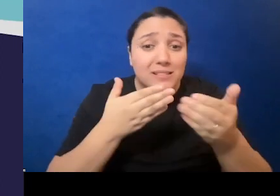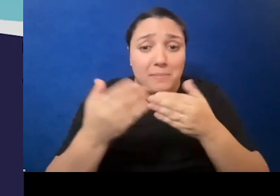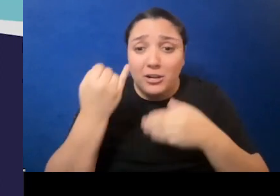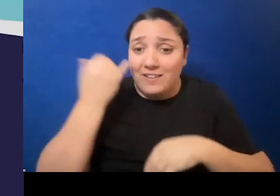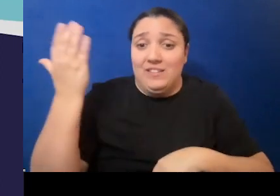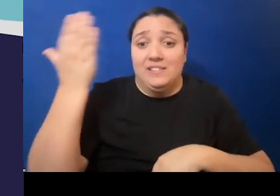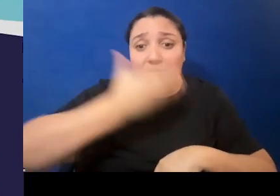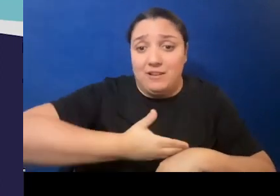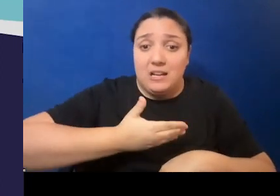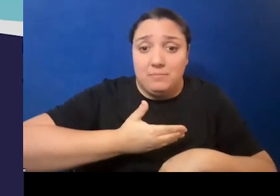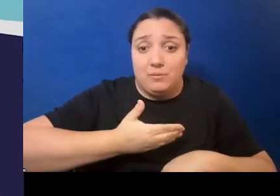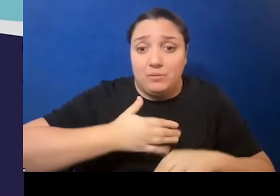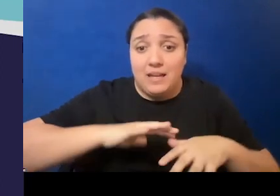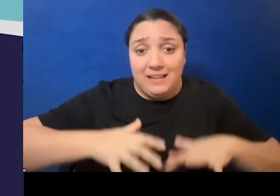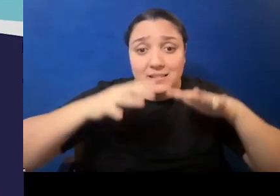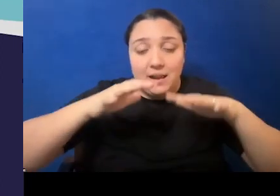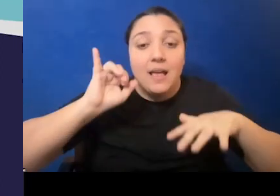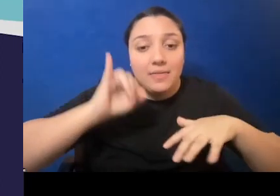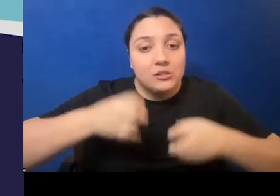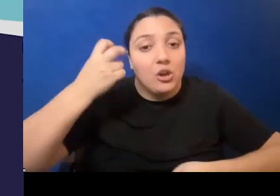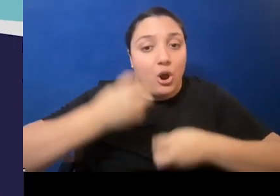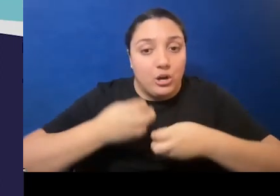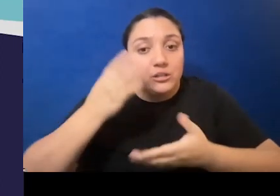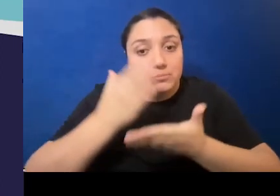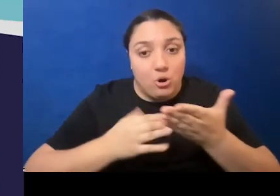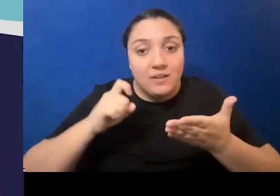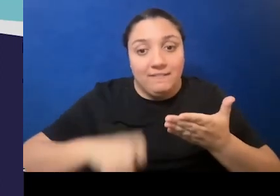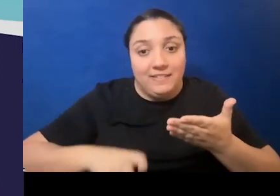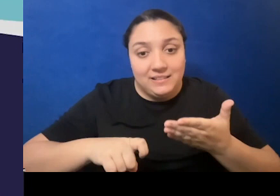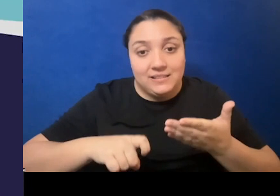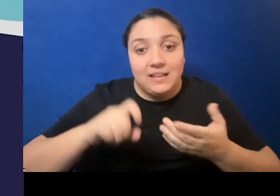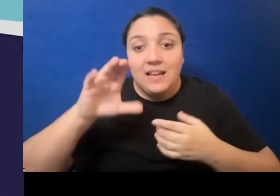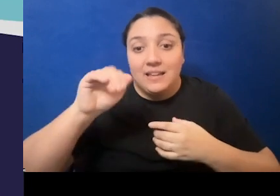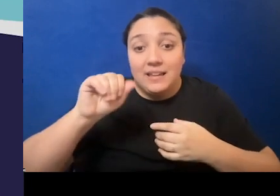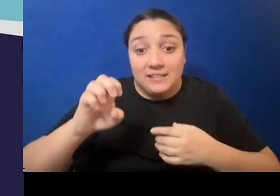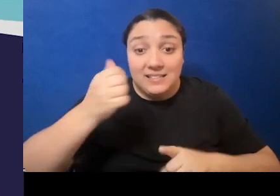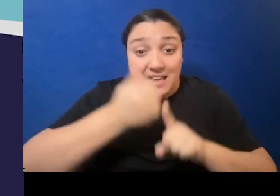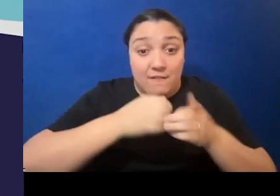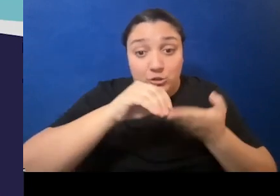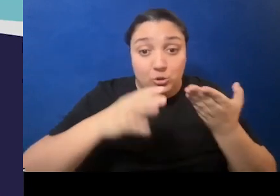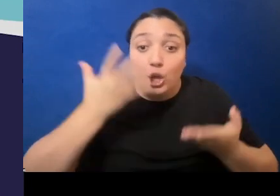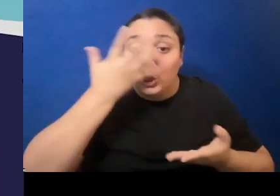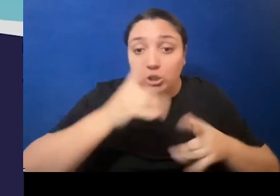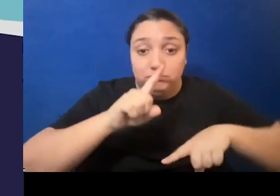DONE AND SHOW IT IS INVISIBLE ANXIETY.